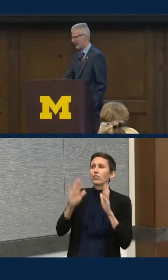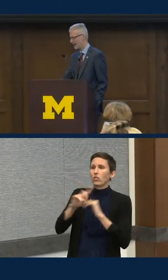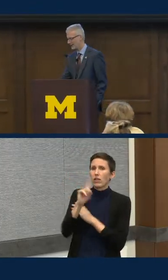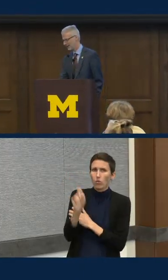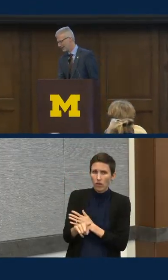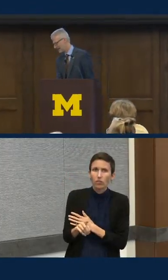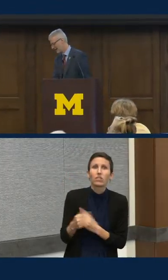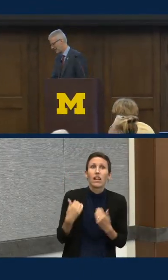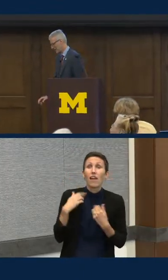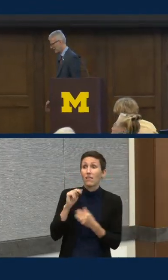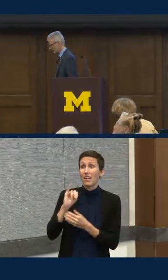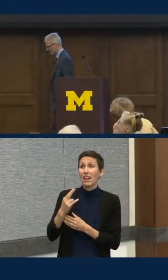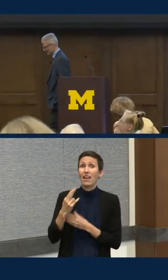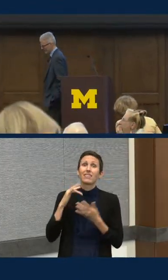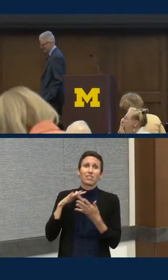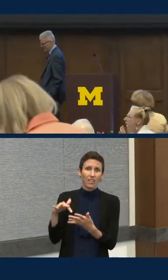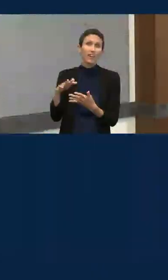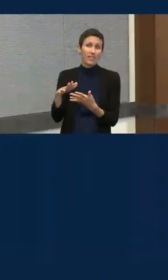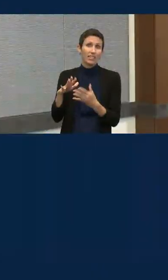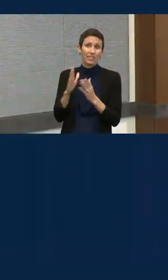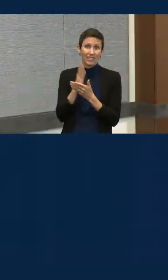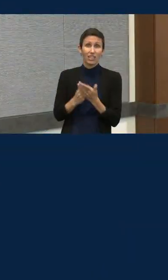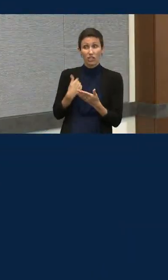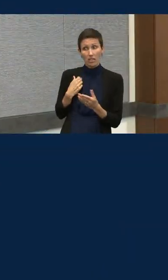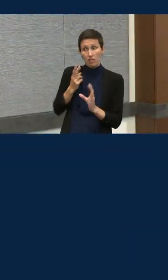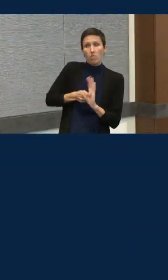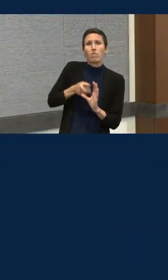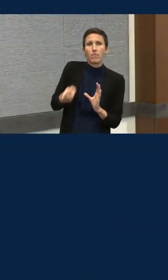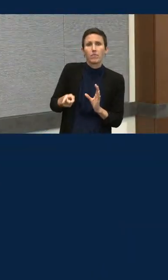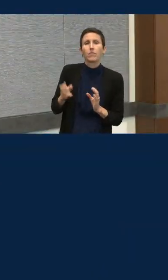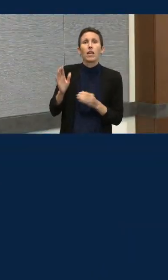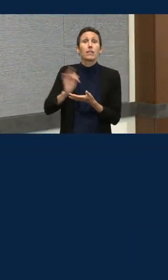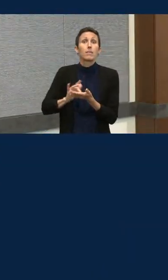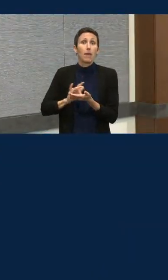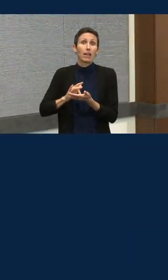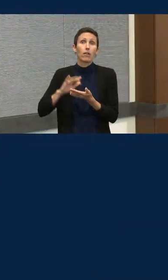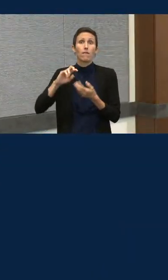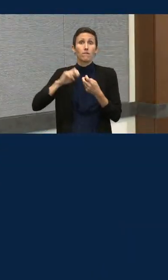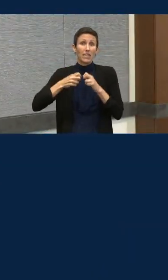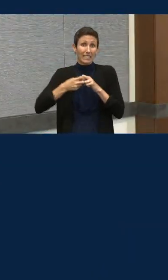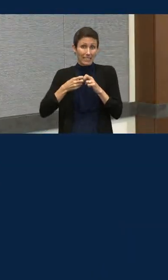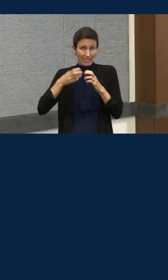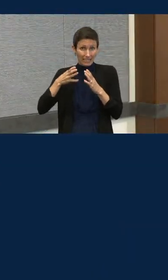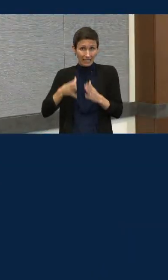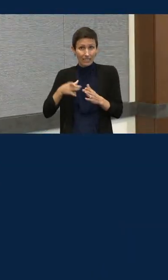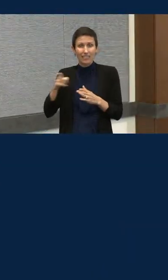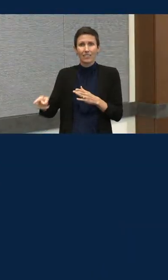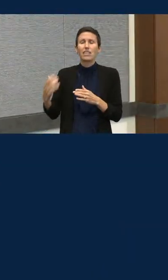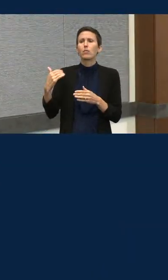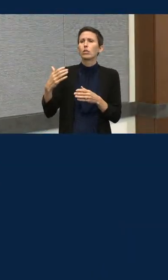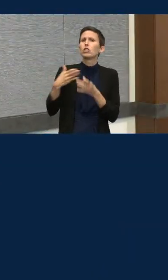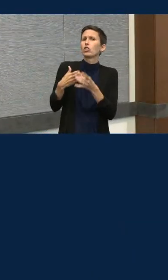on an NIH section once where the medical physicists who was the